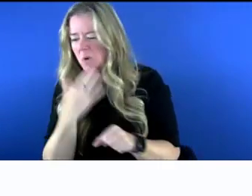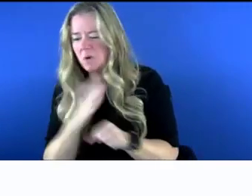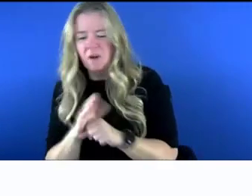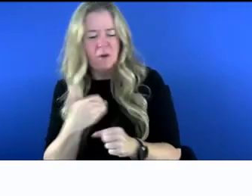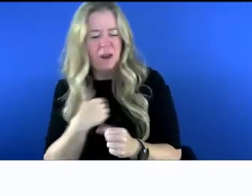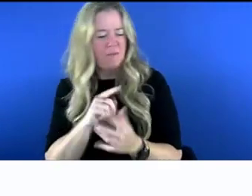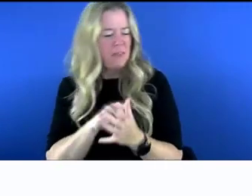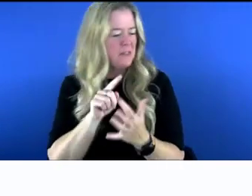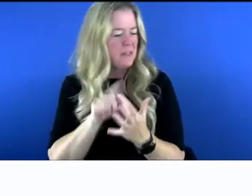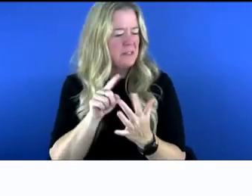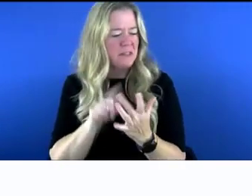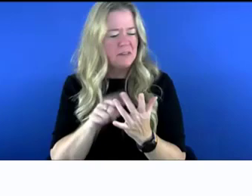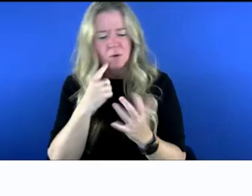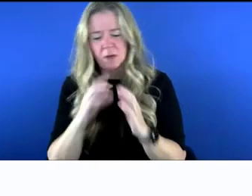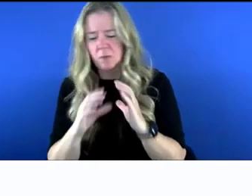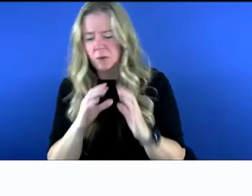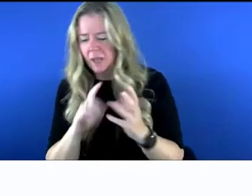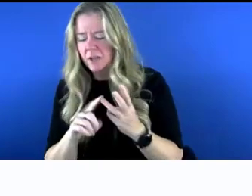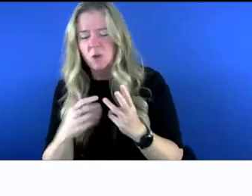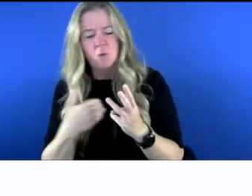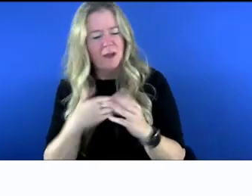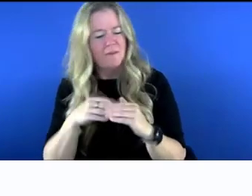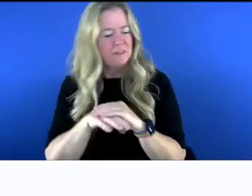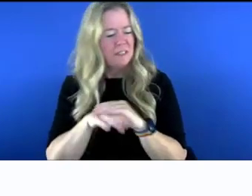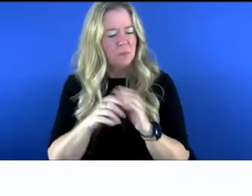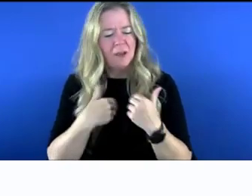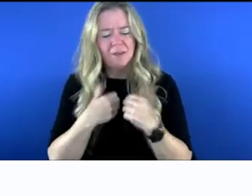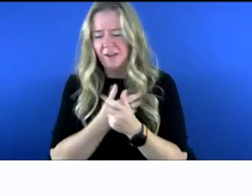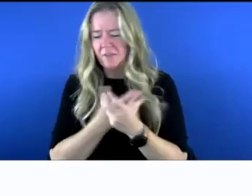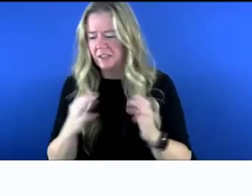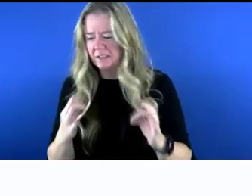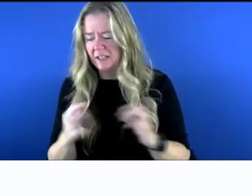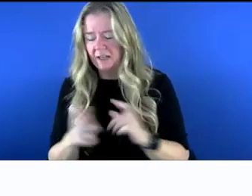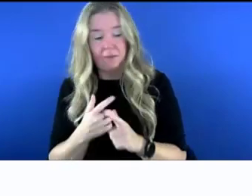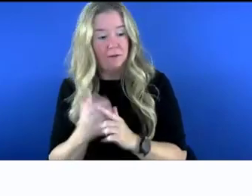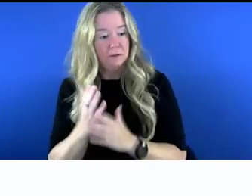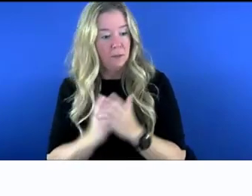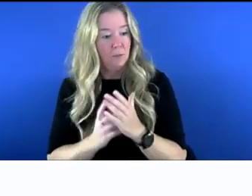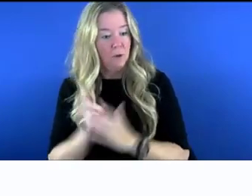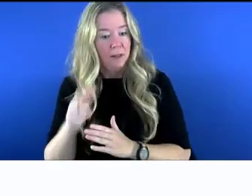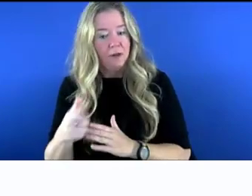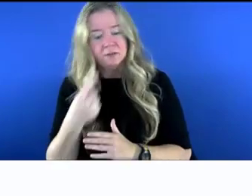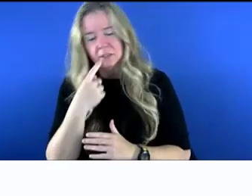everything we need for communication, accessibility, and then somebody later on pulls us aside and says,